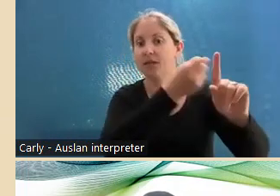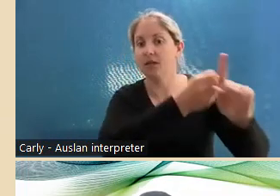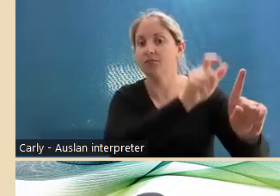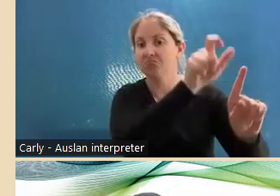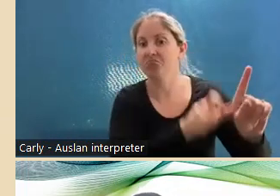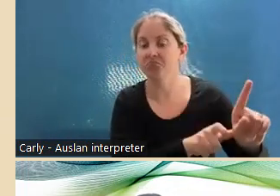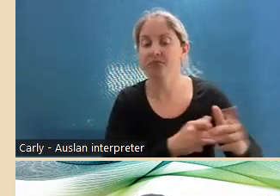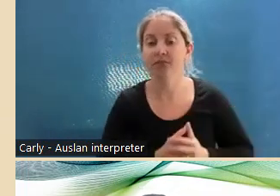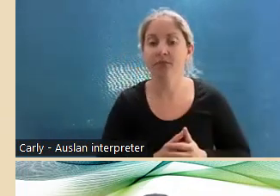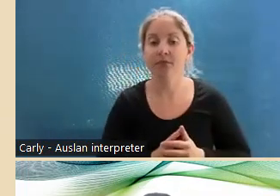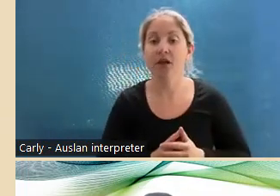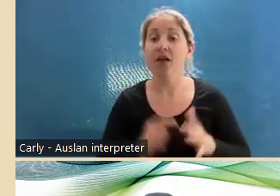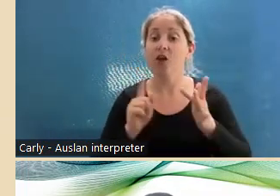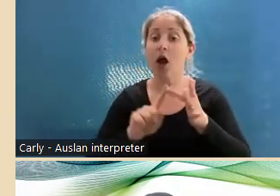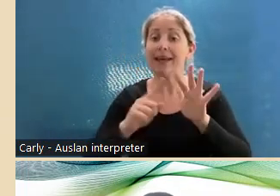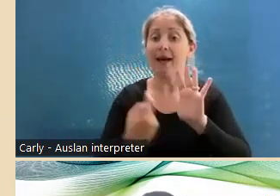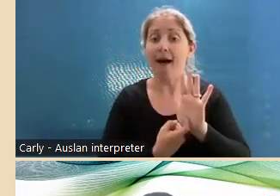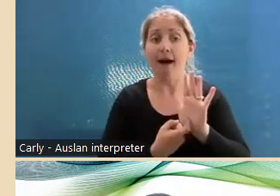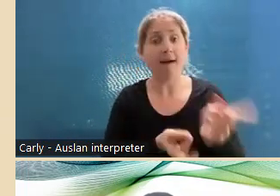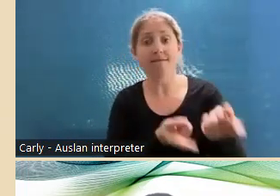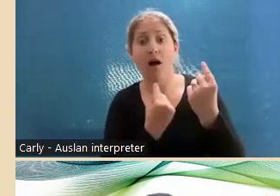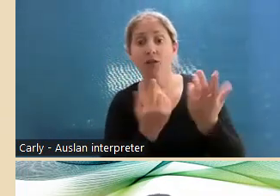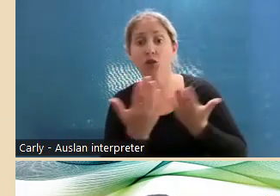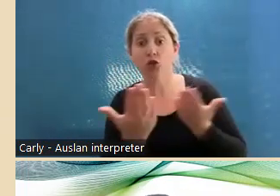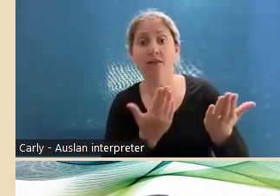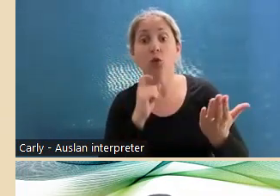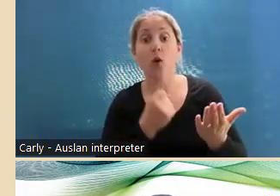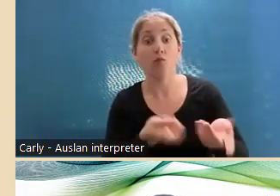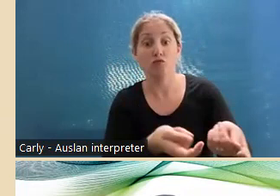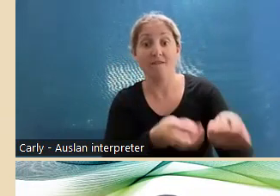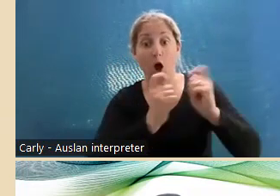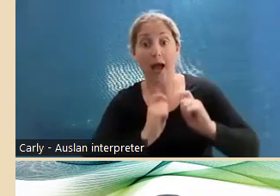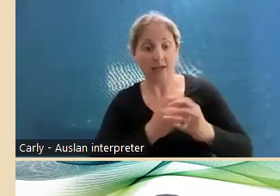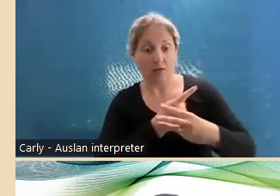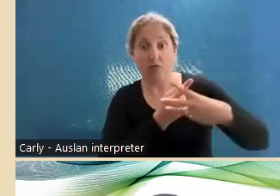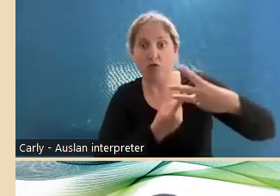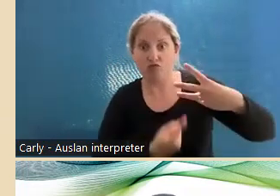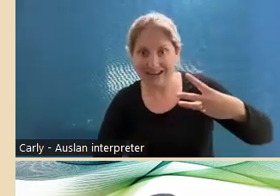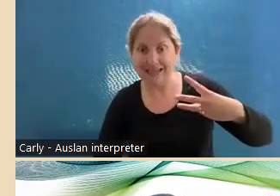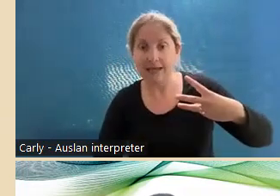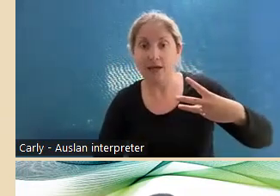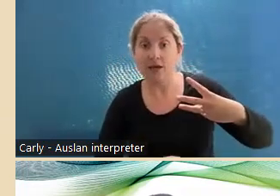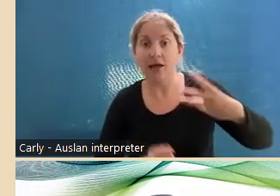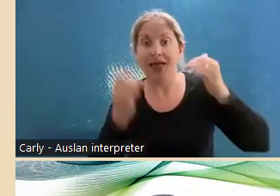The IER Advice Service provides free independent legal advice for people with disability who